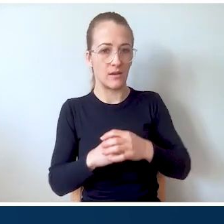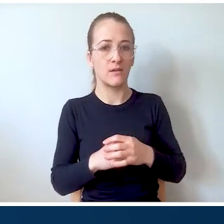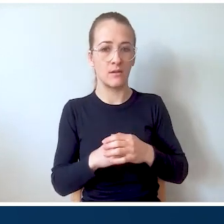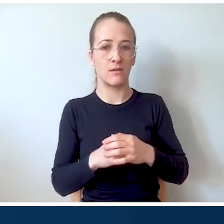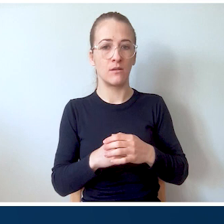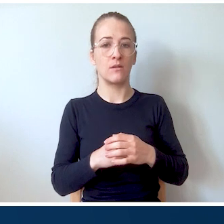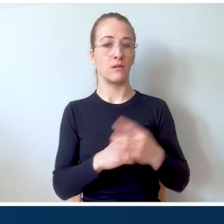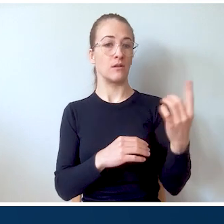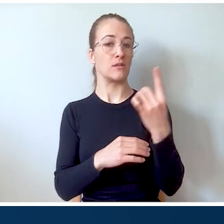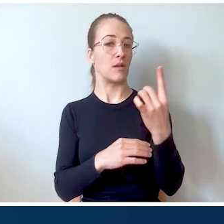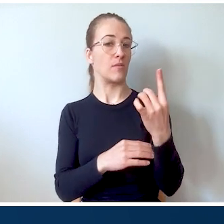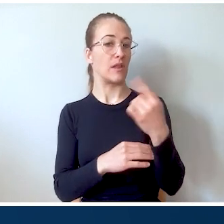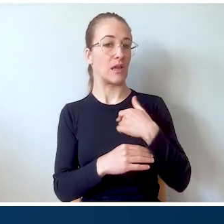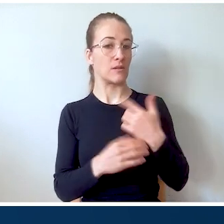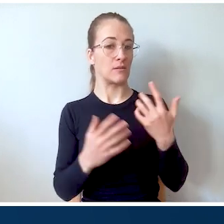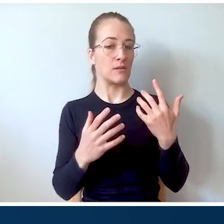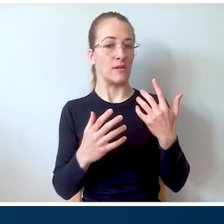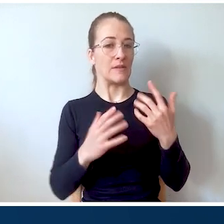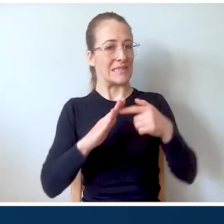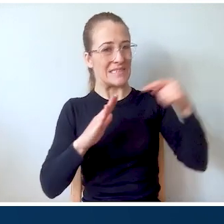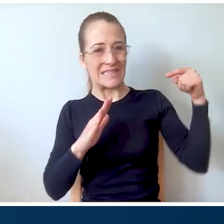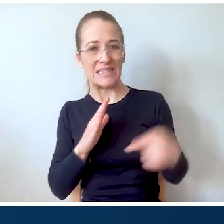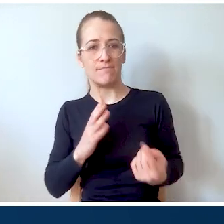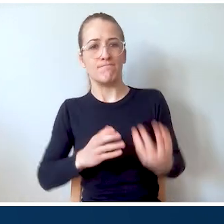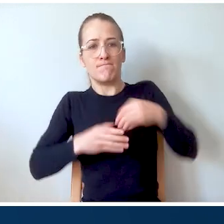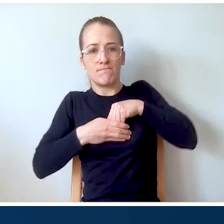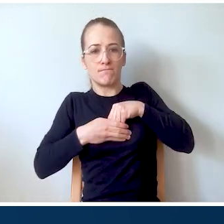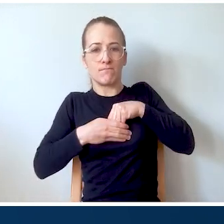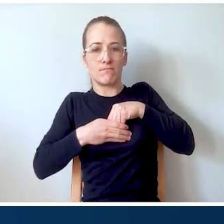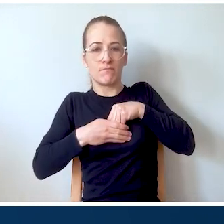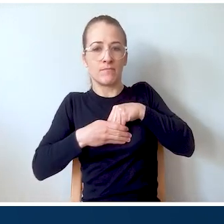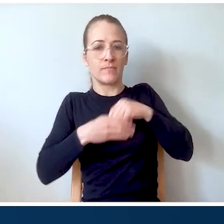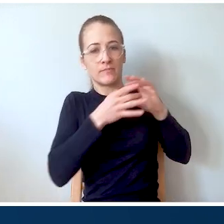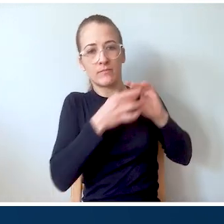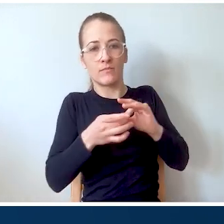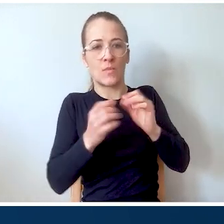something that I have deeply ingrained or associated with my identity.